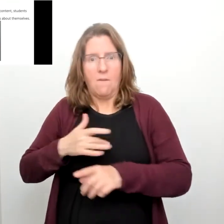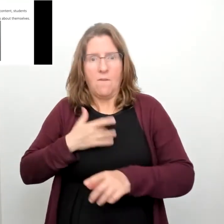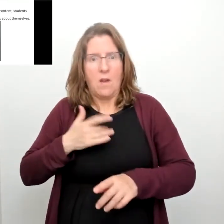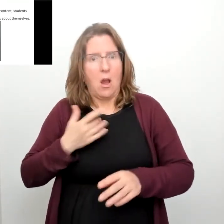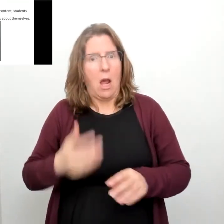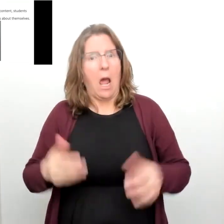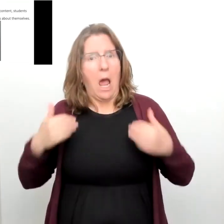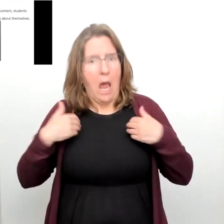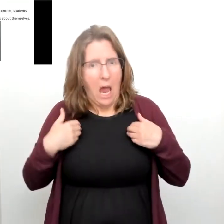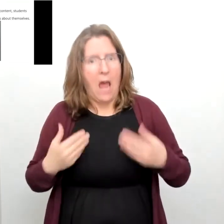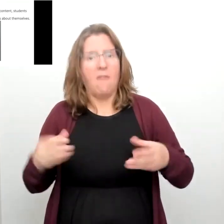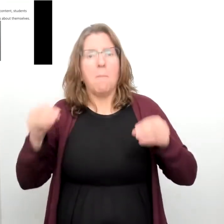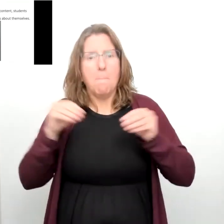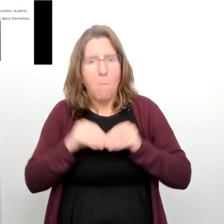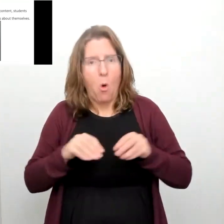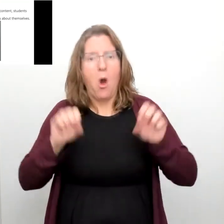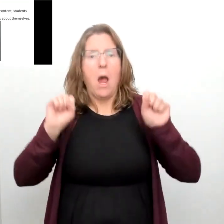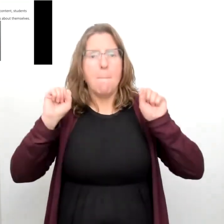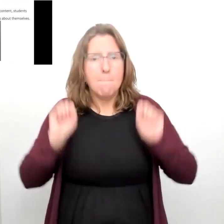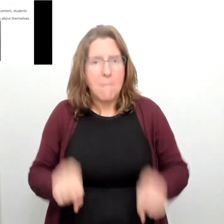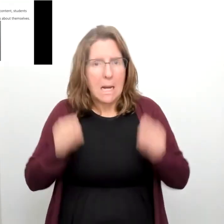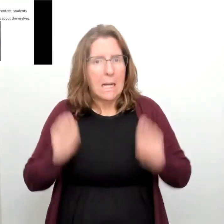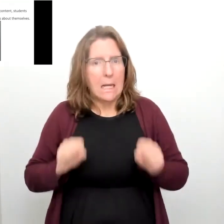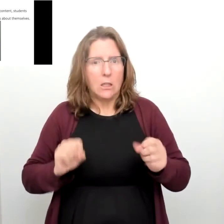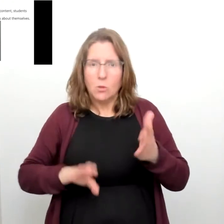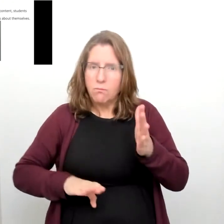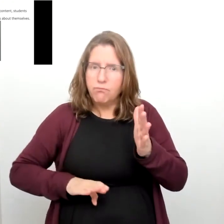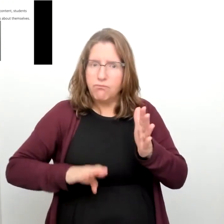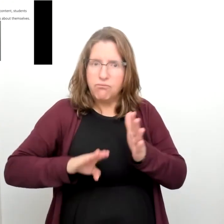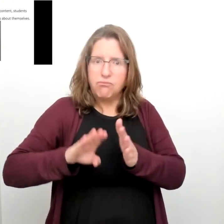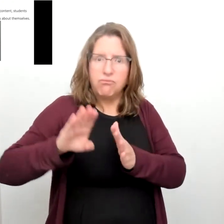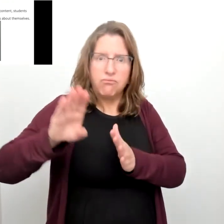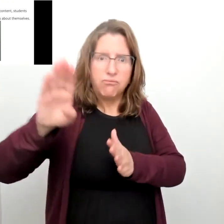then their beliefs in their own abilities improves.